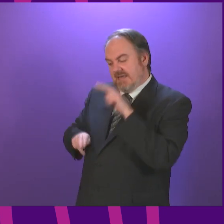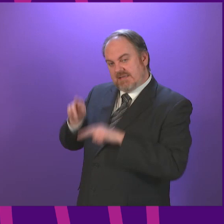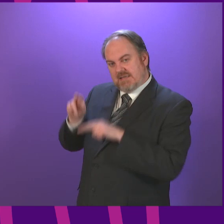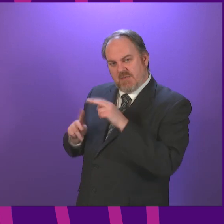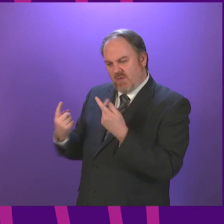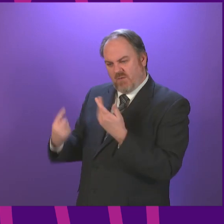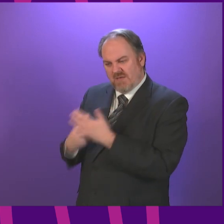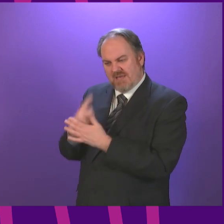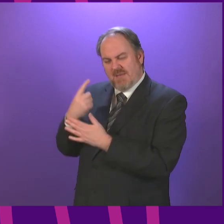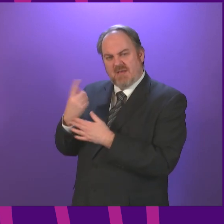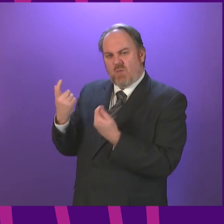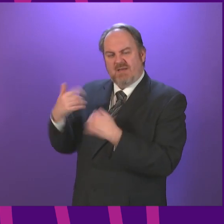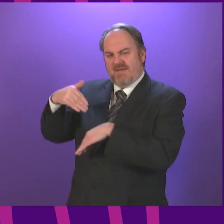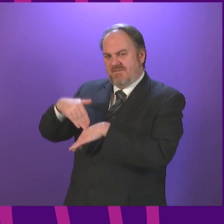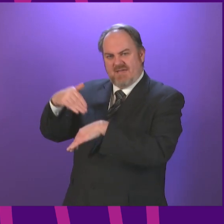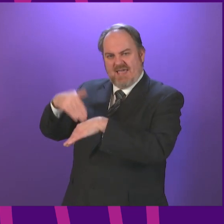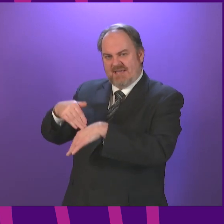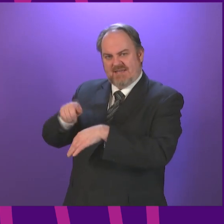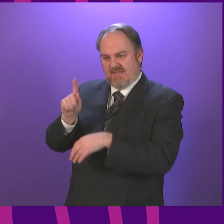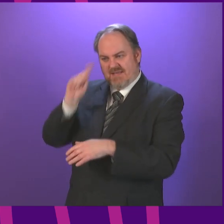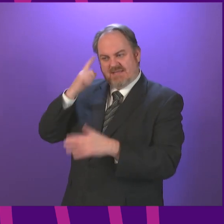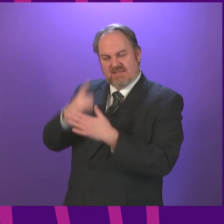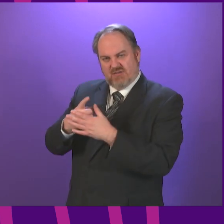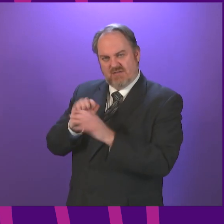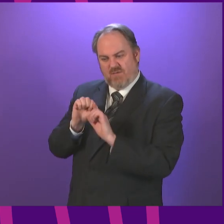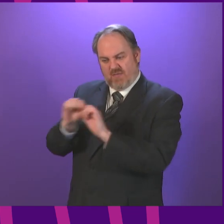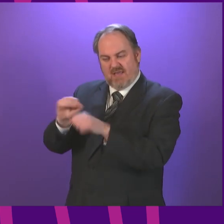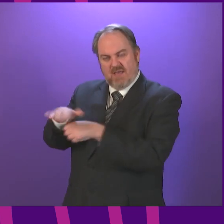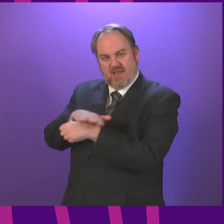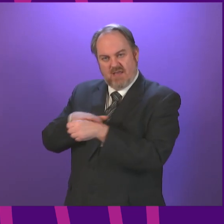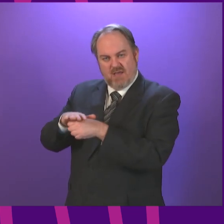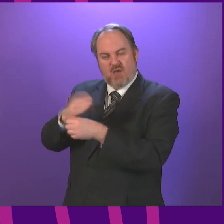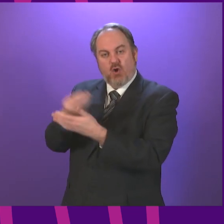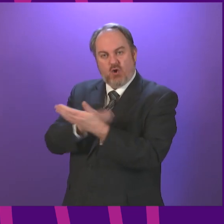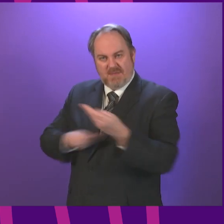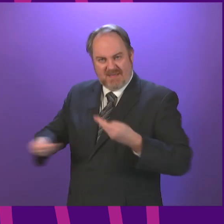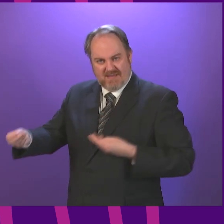and the assessment was published on the HIAL website on 5 March.